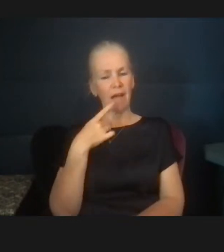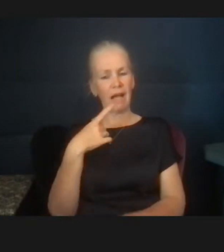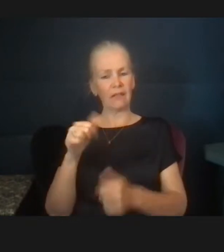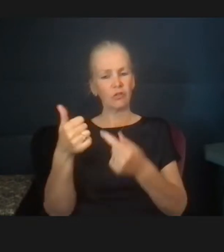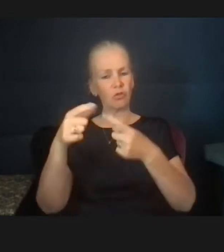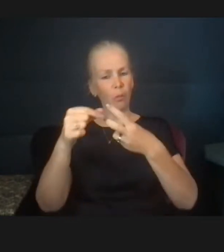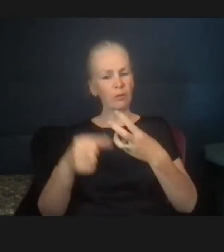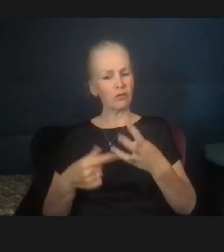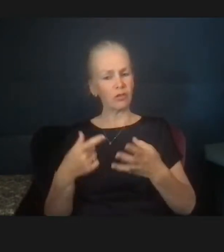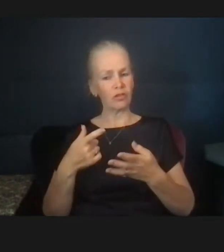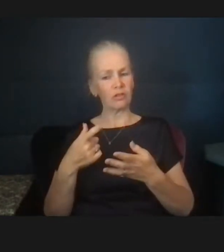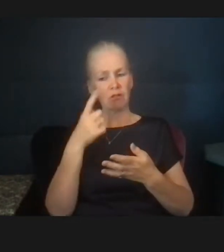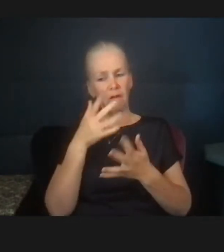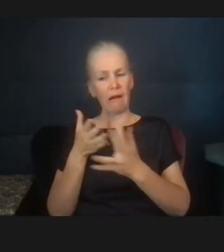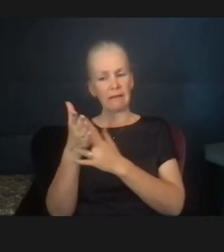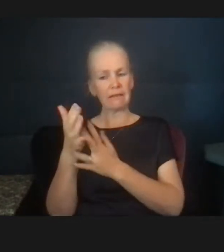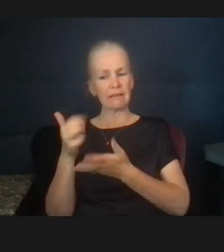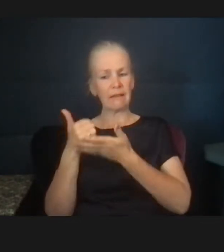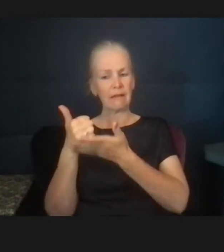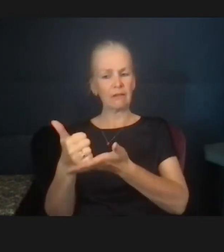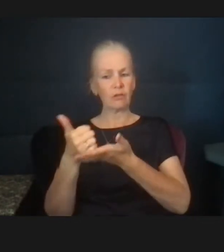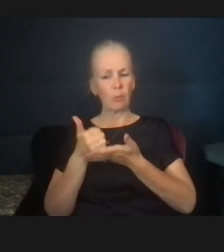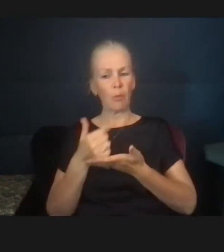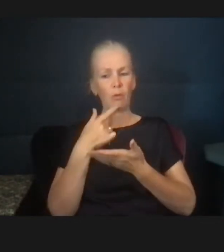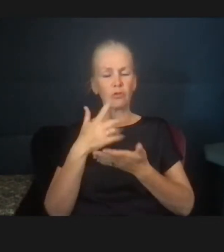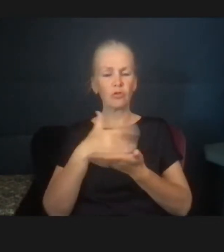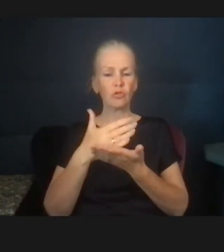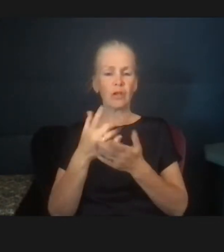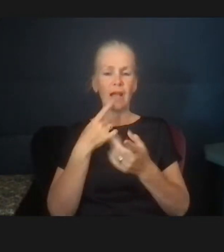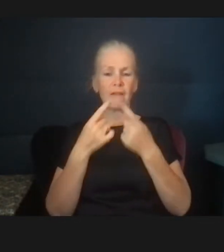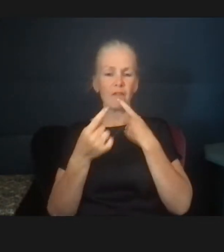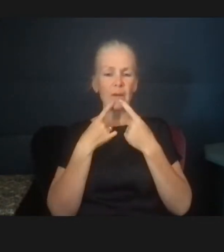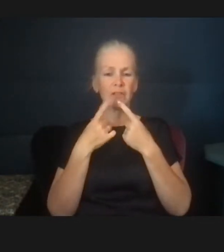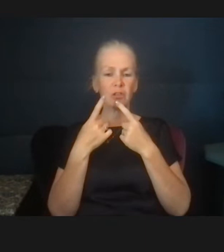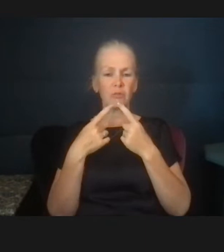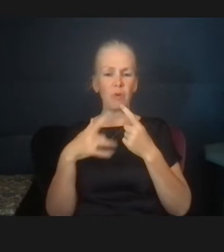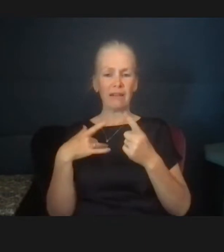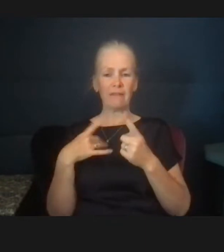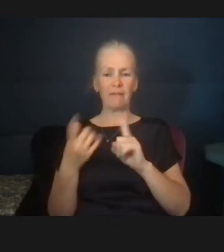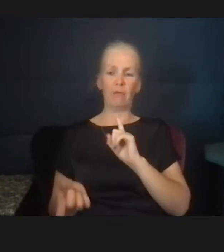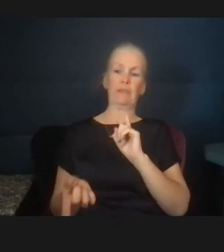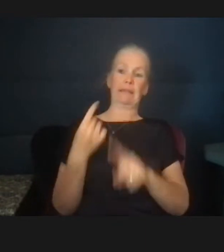access support, share information in a way that doesn't actually cause retaliation, or cause harm.